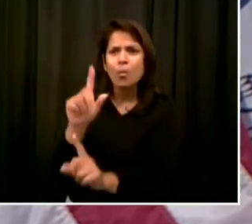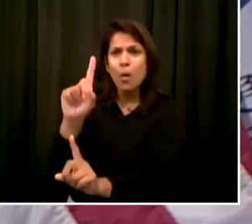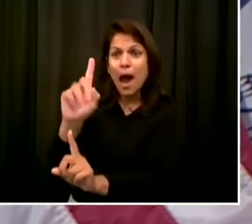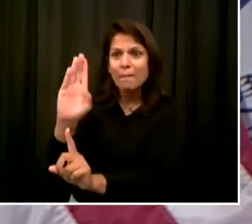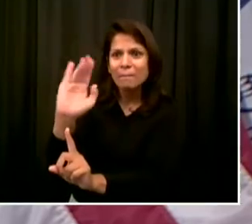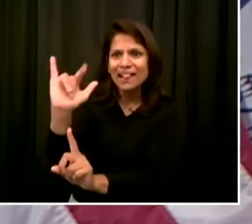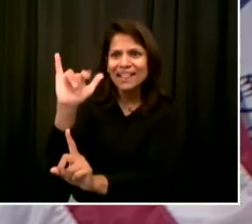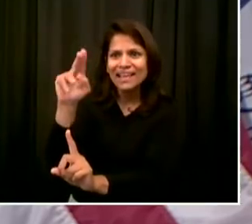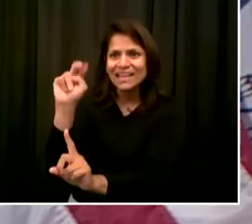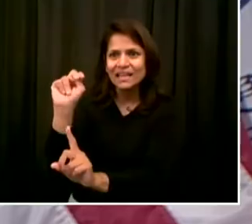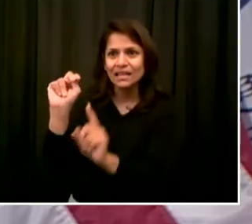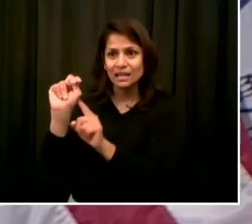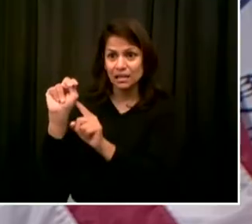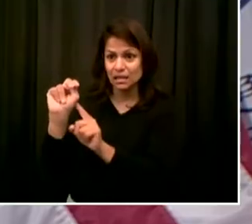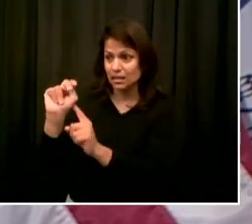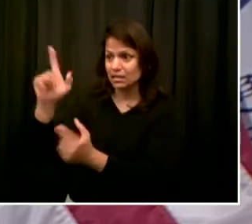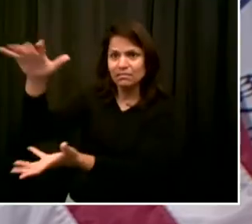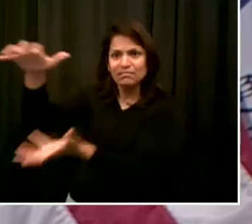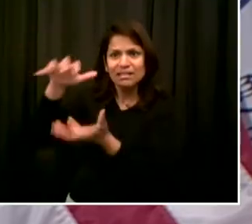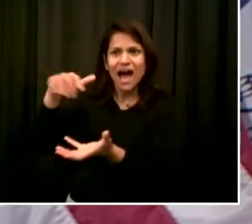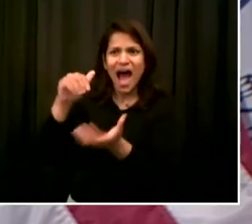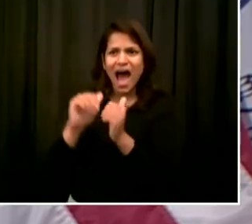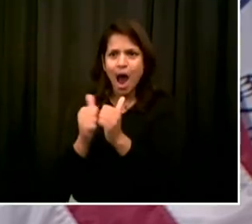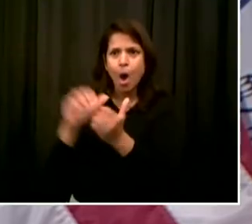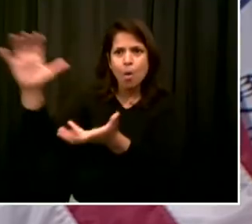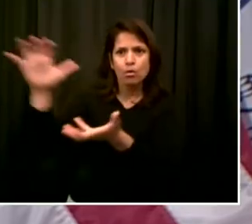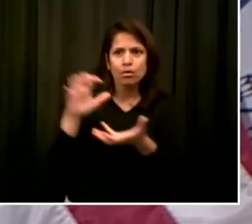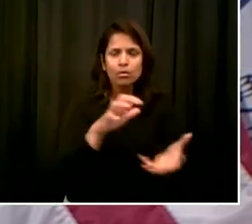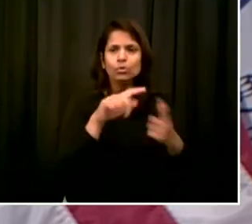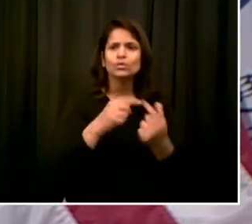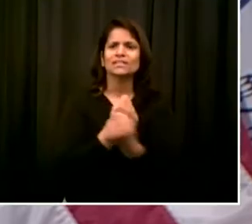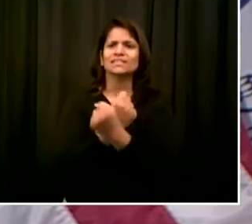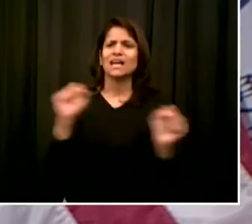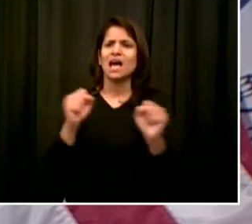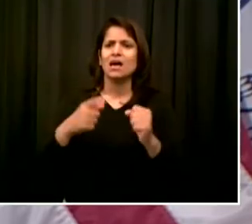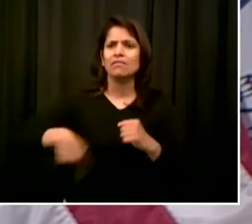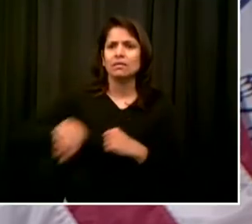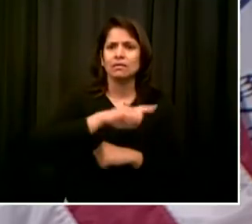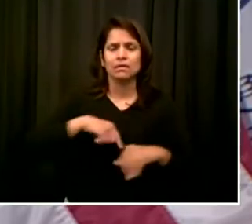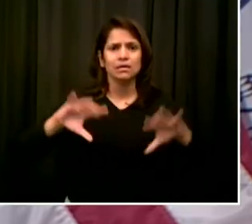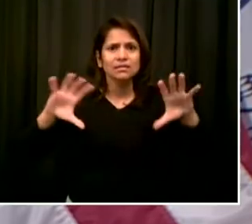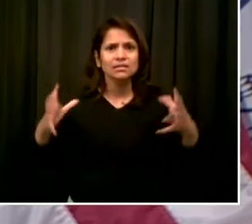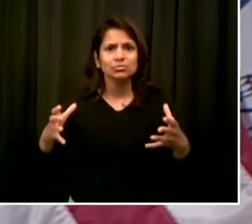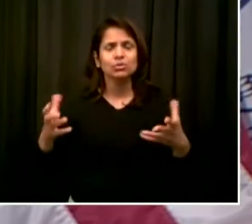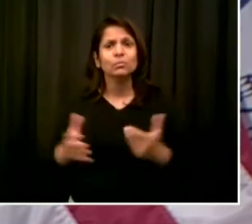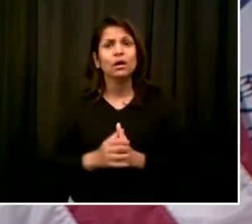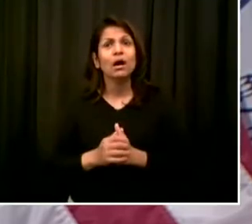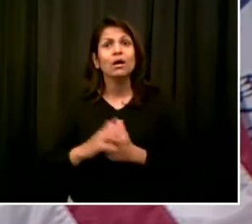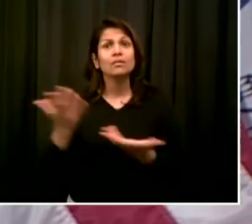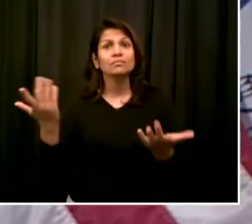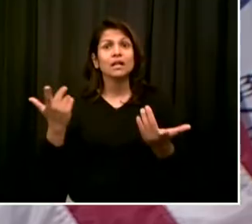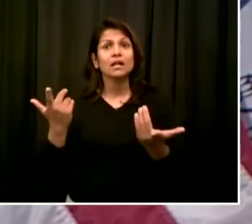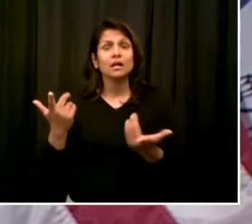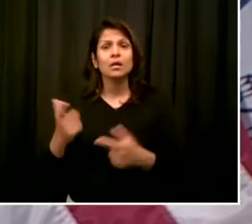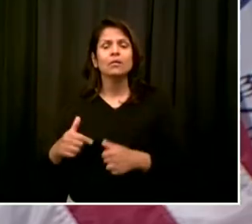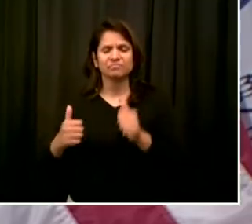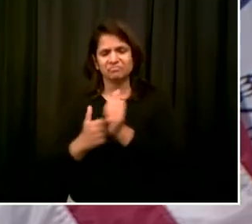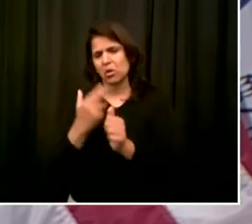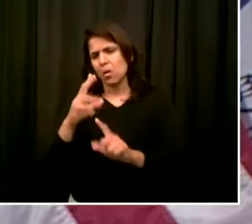WE WILL LOOK AT IT AT OCTOBER